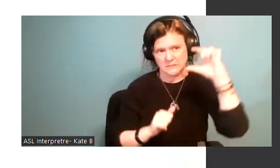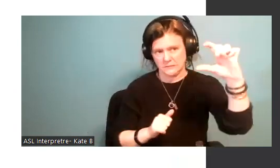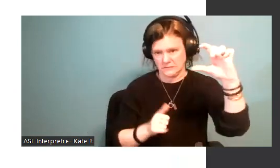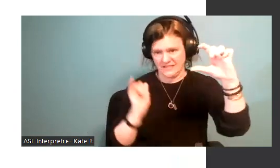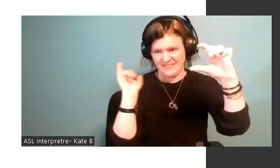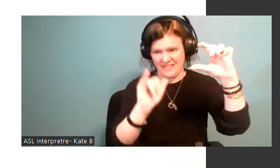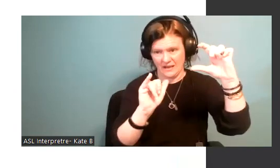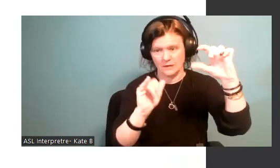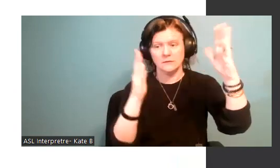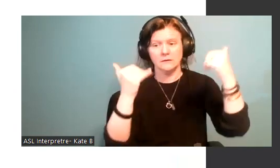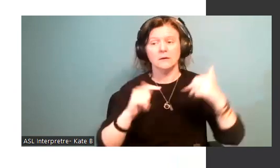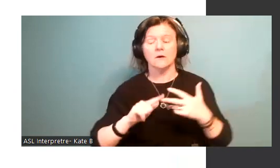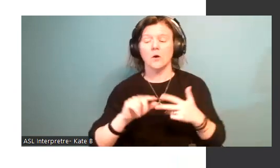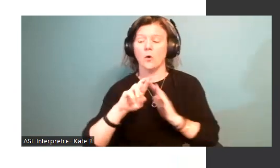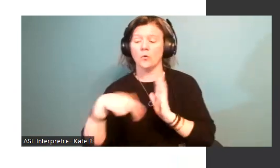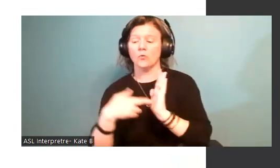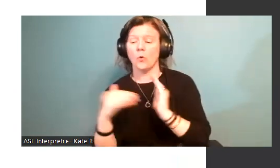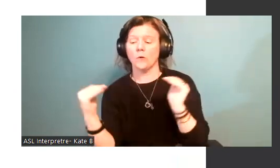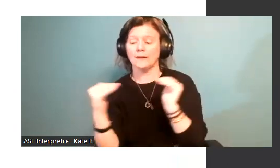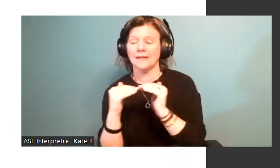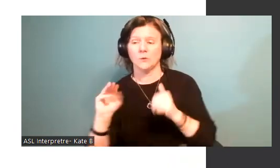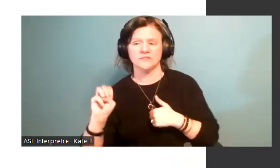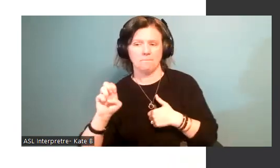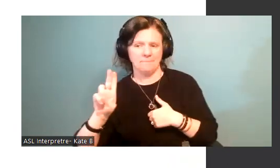of it as the NAV bar on a mobile website that is